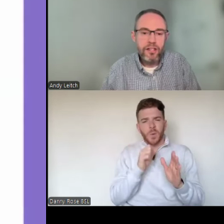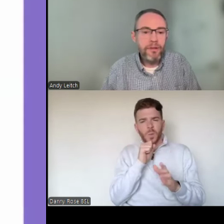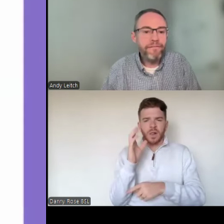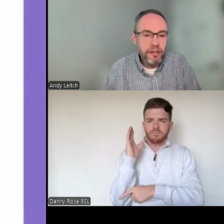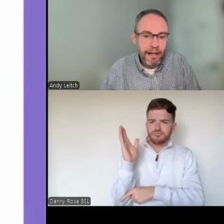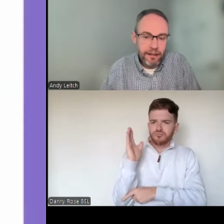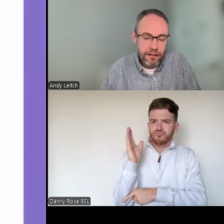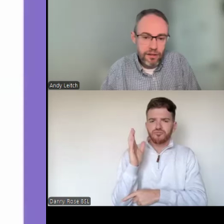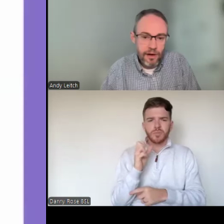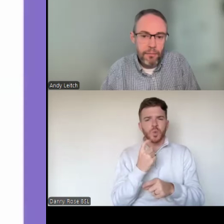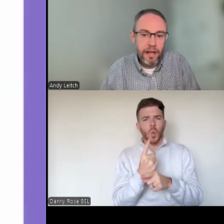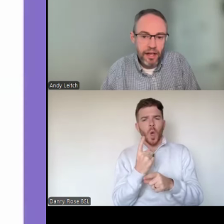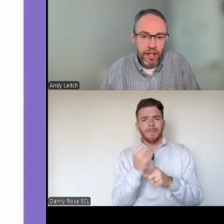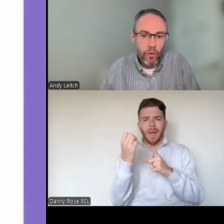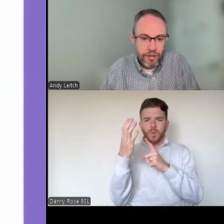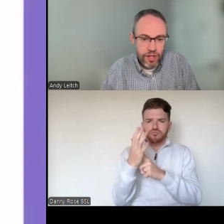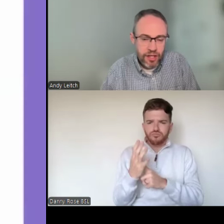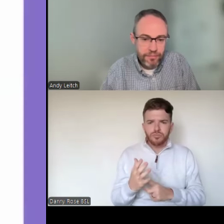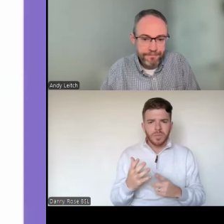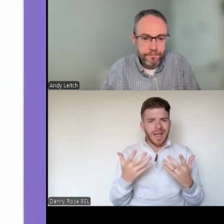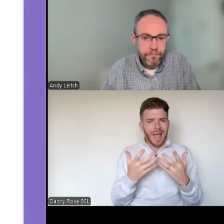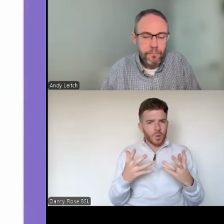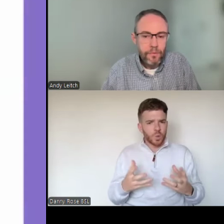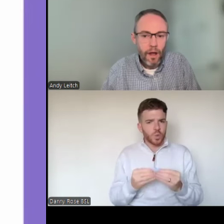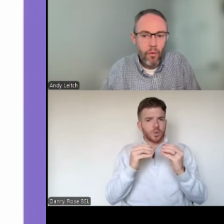some of the fundamentals around planning your website.